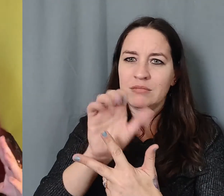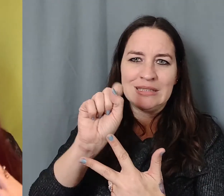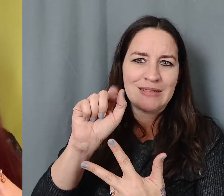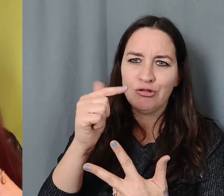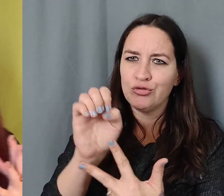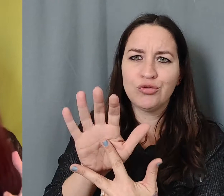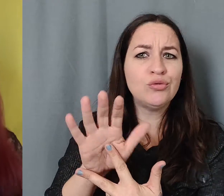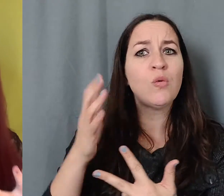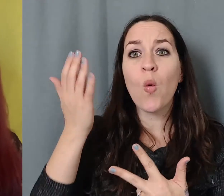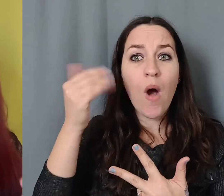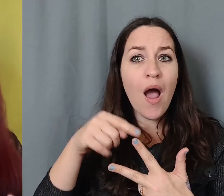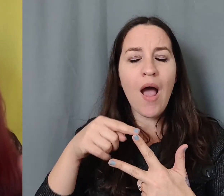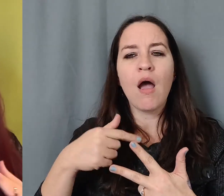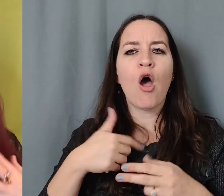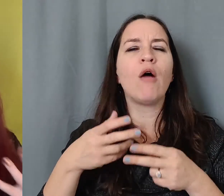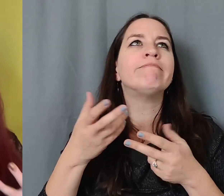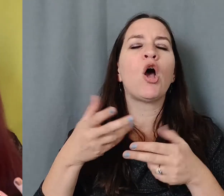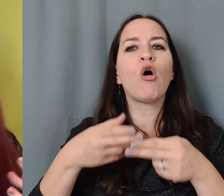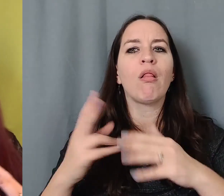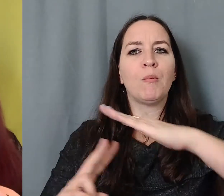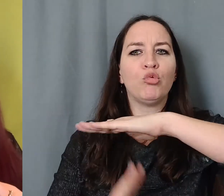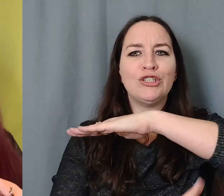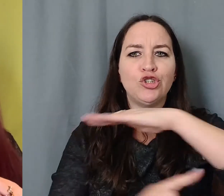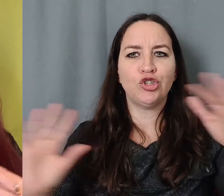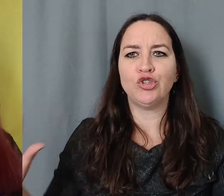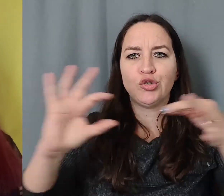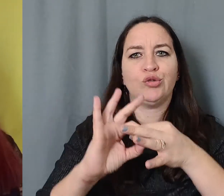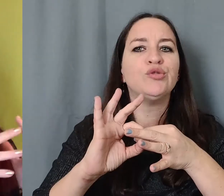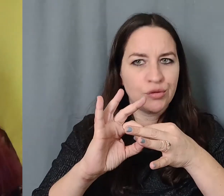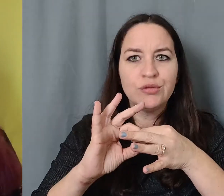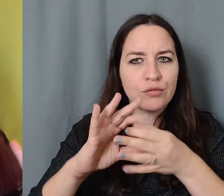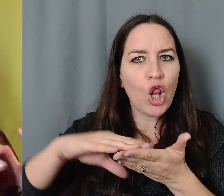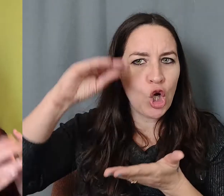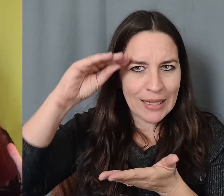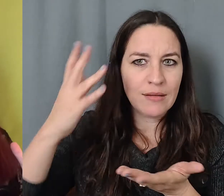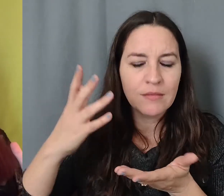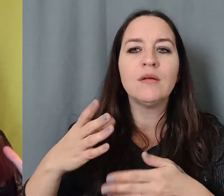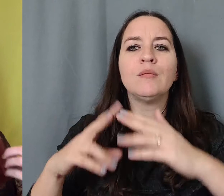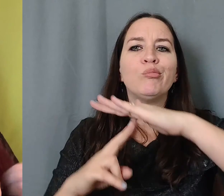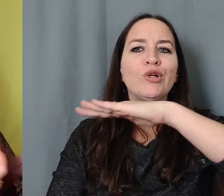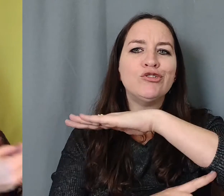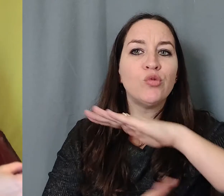is what I call kind of bridge learning or bridge growth. And that is where you've done enough and you've grown enough to be able to help